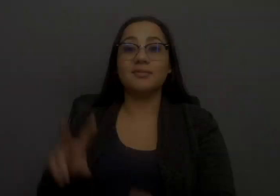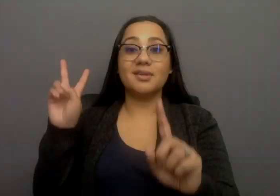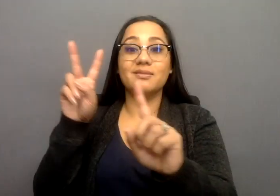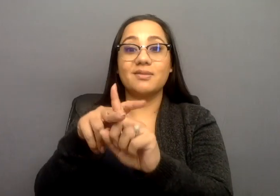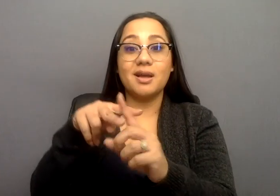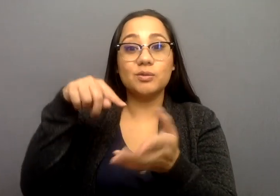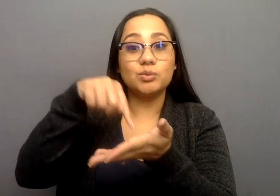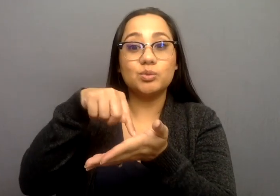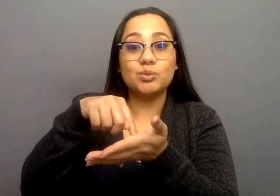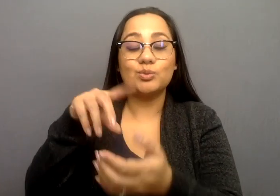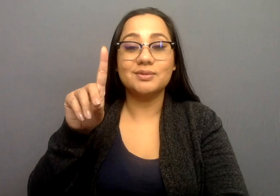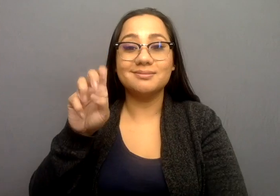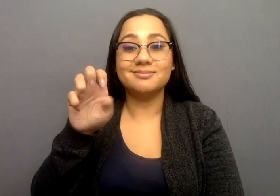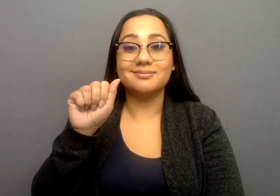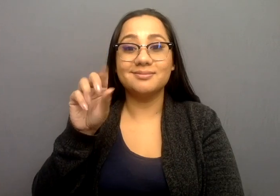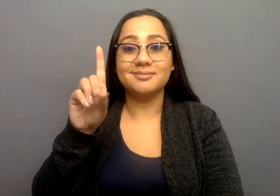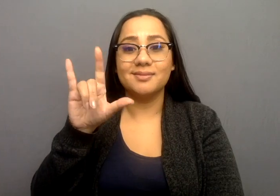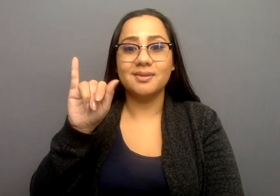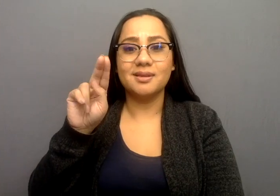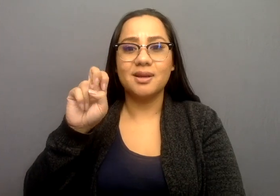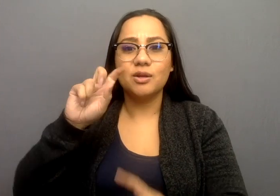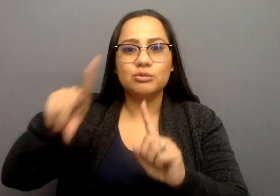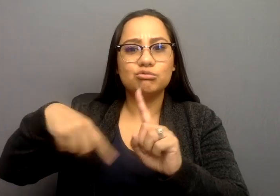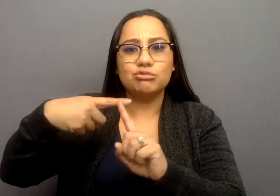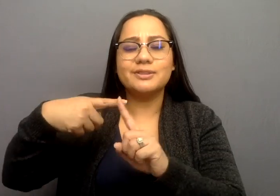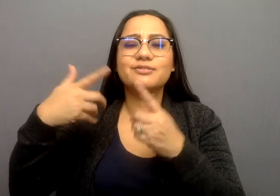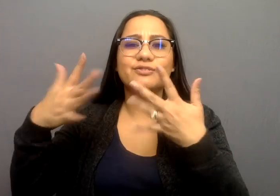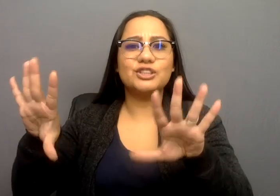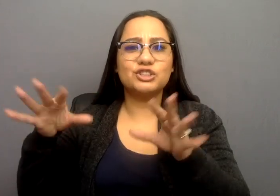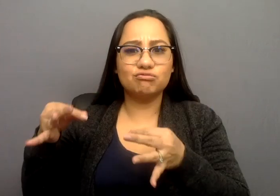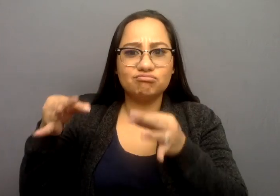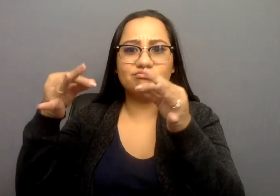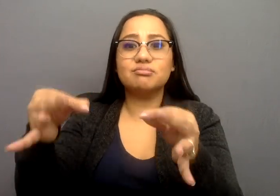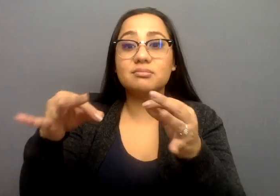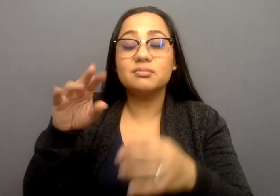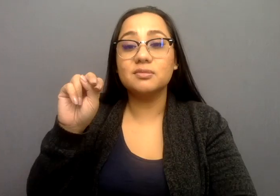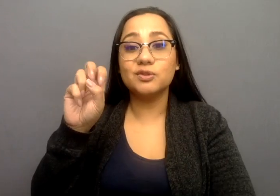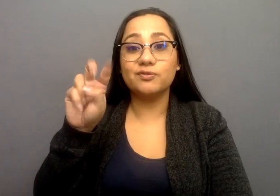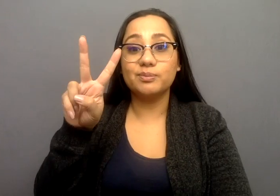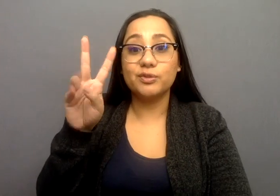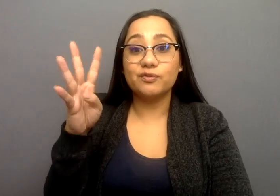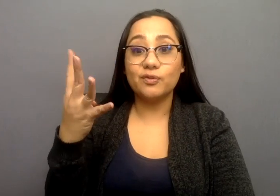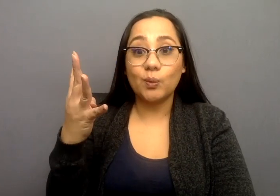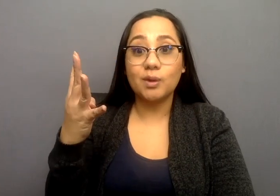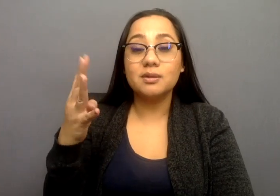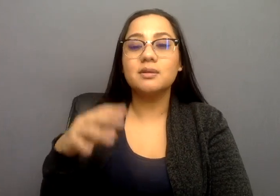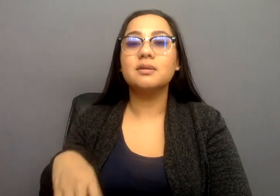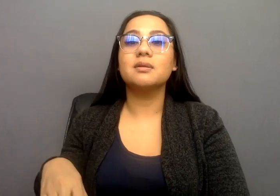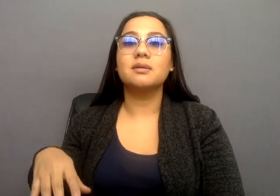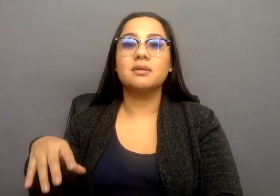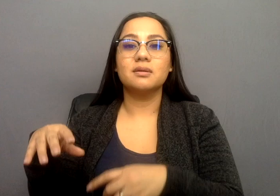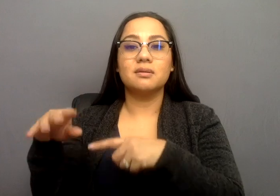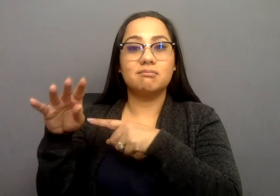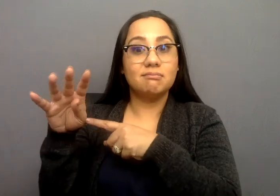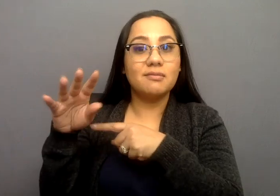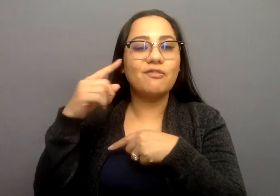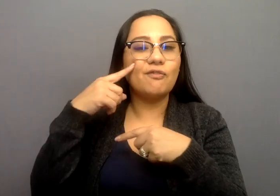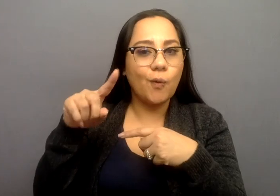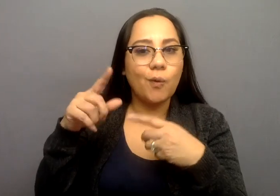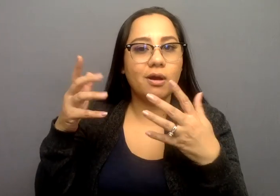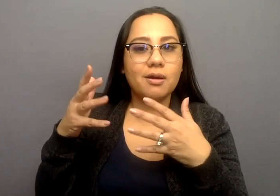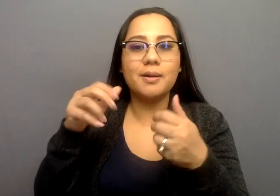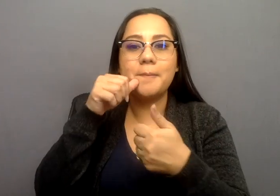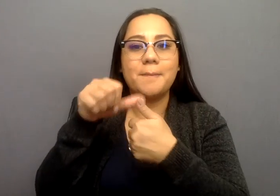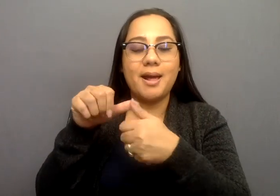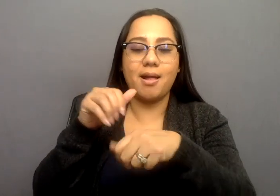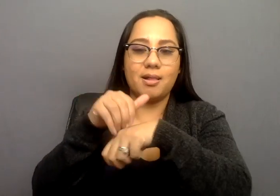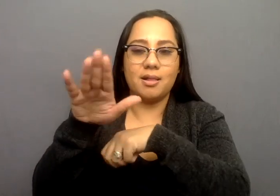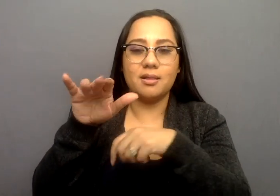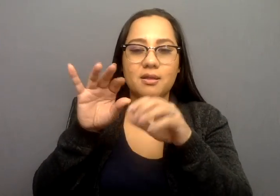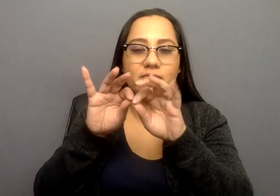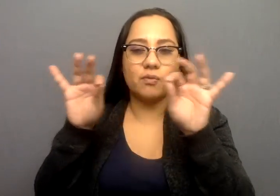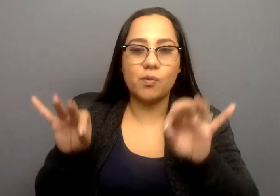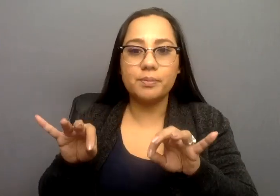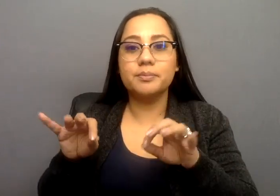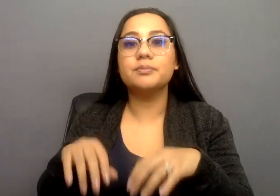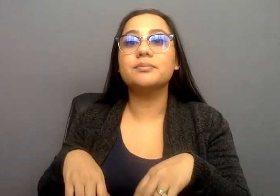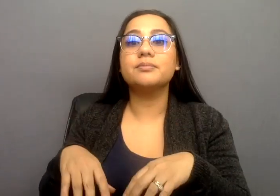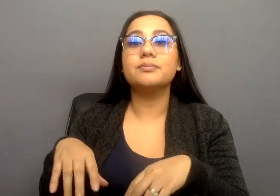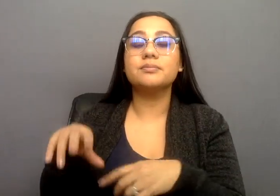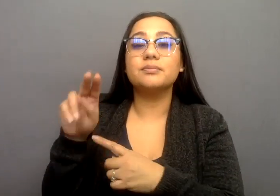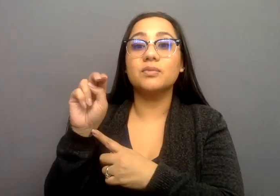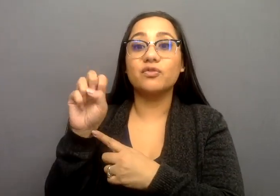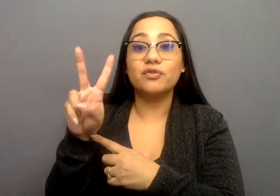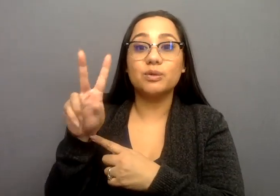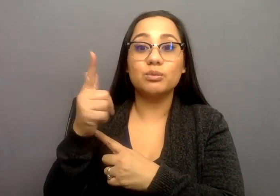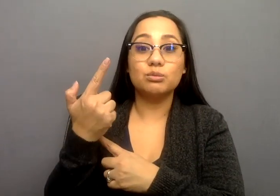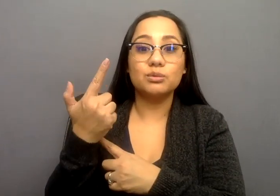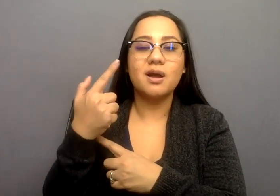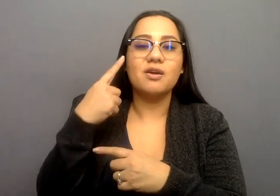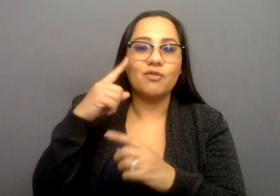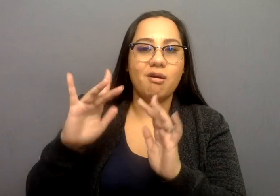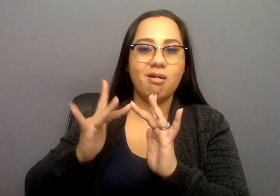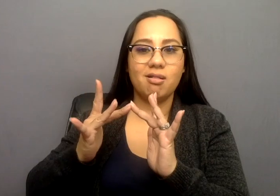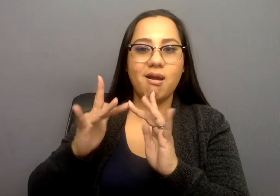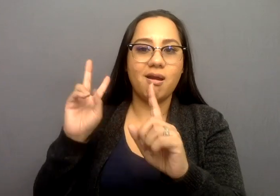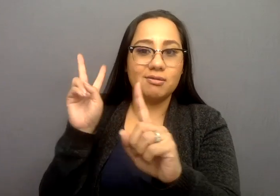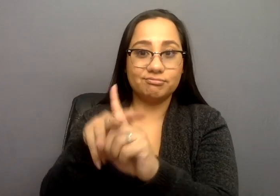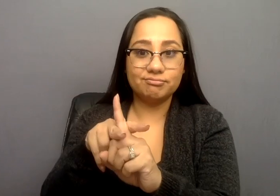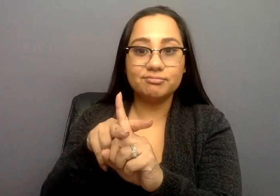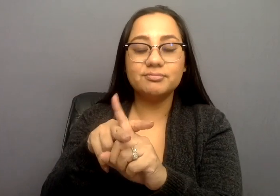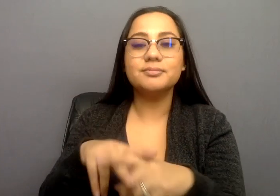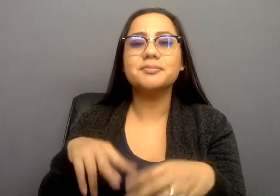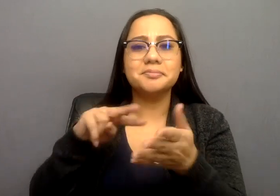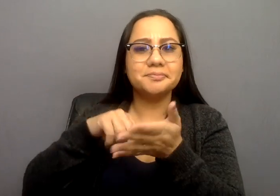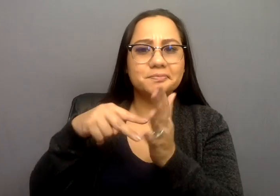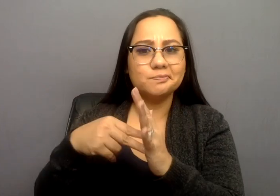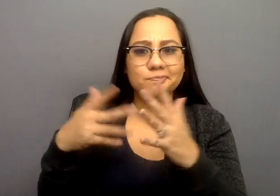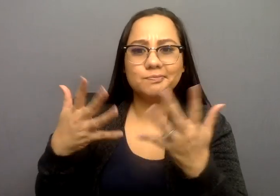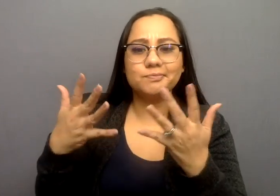Filing deadline recently postponed to November 4 for mail-in forms and November 21 for electronic or online filing.